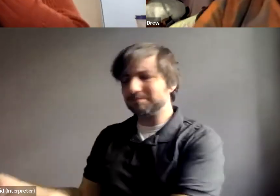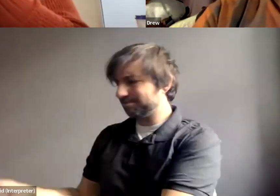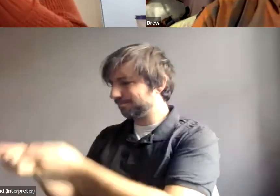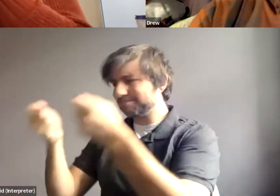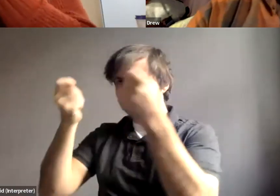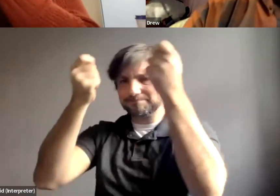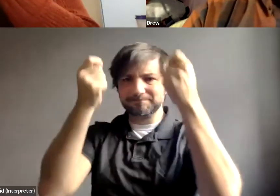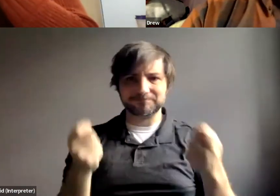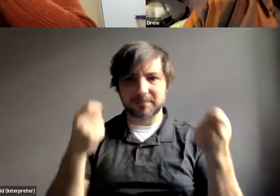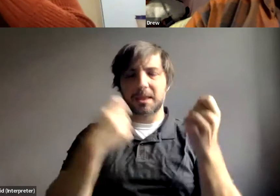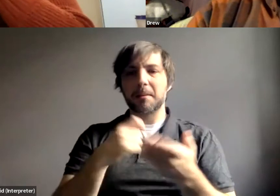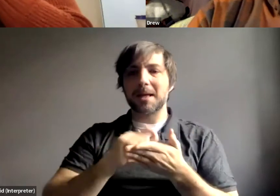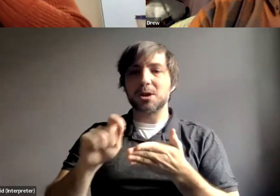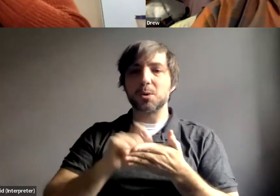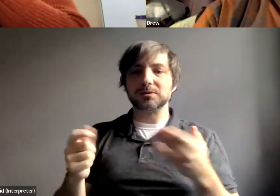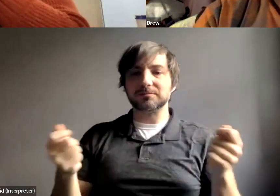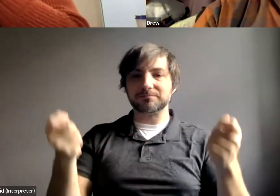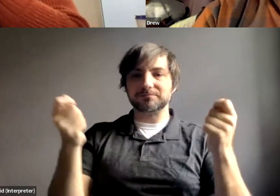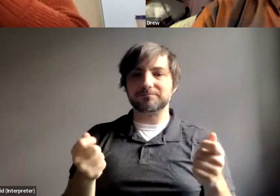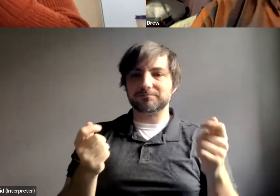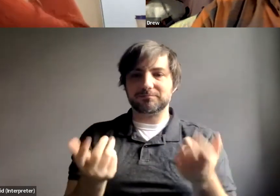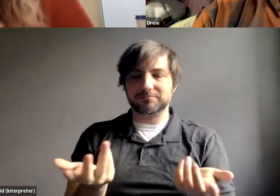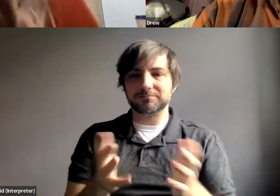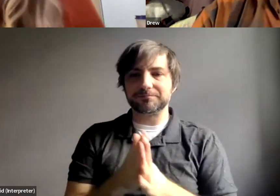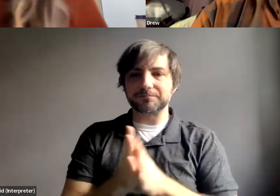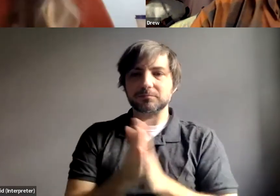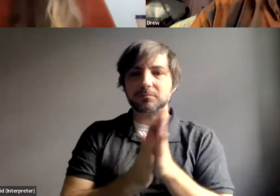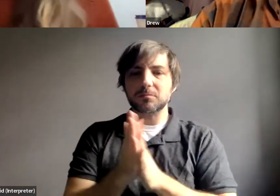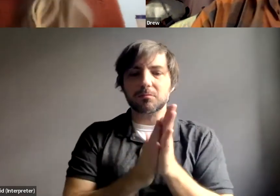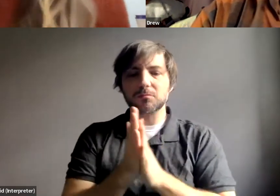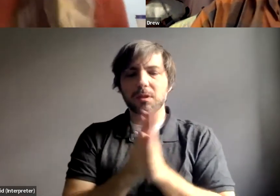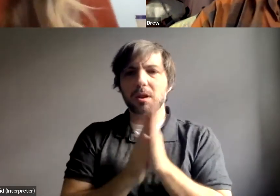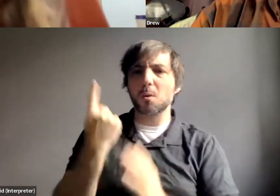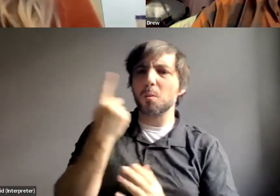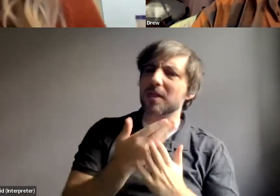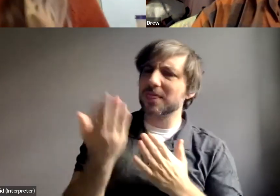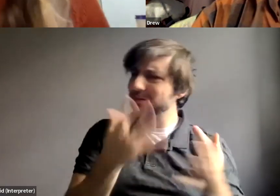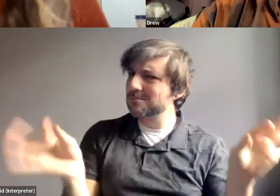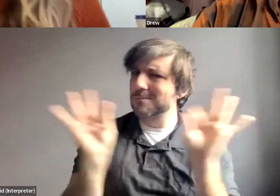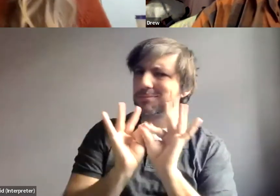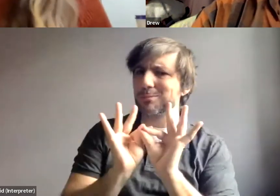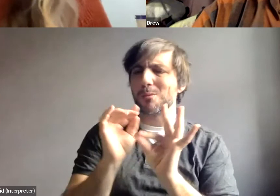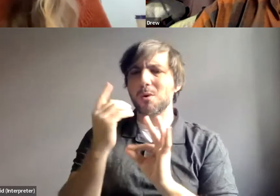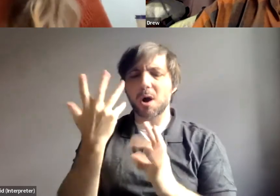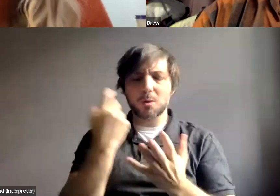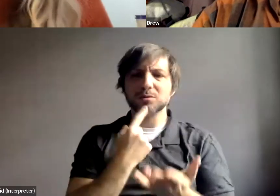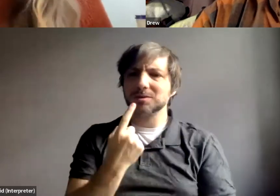One thing that, you know , is important to share is that I think the blues have come